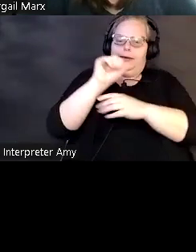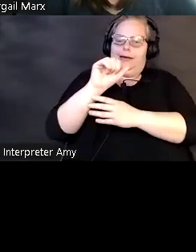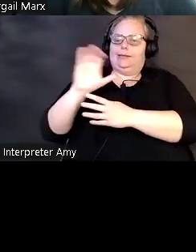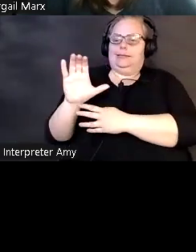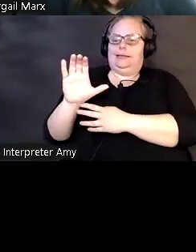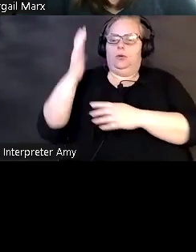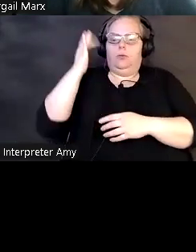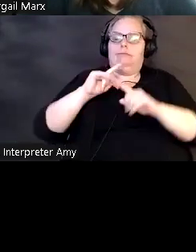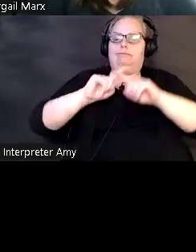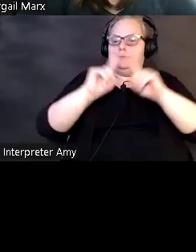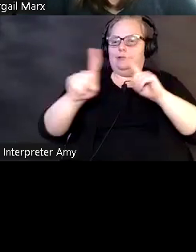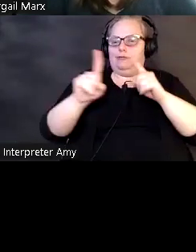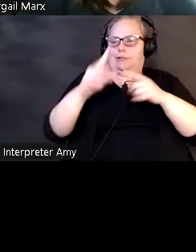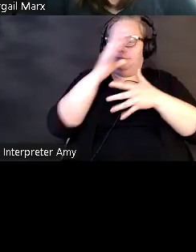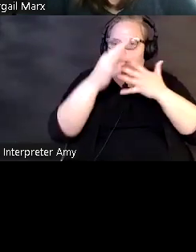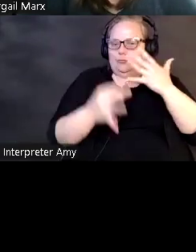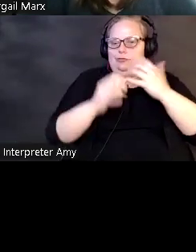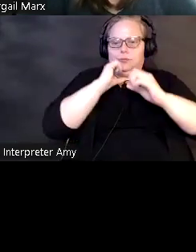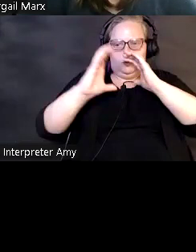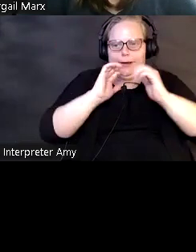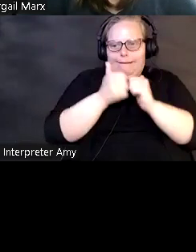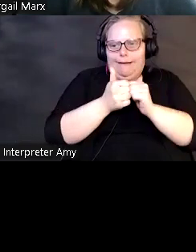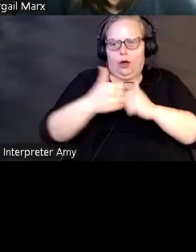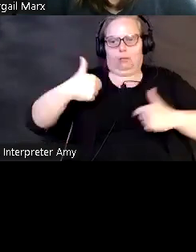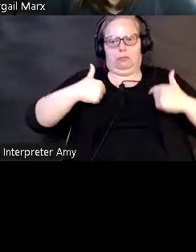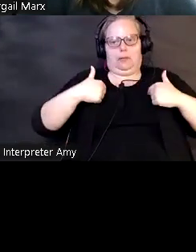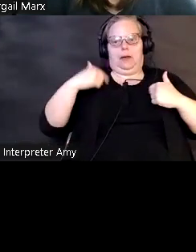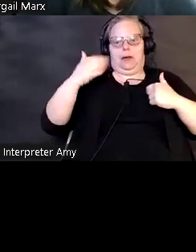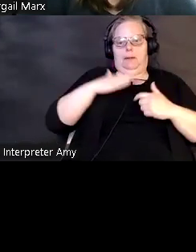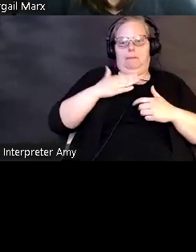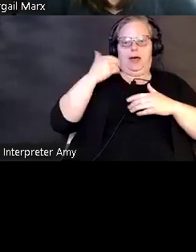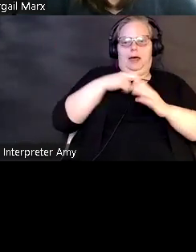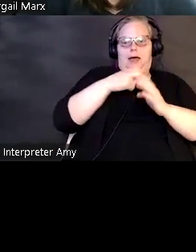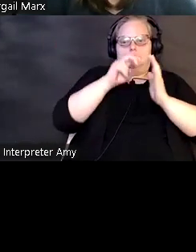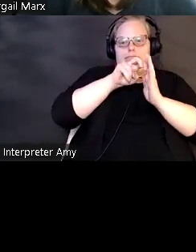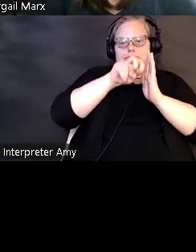so I'm going to be in my pool in a little bit this afternoon because it is a hot one